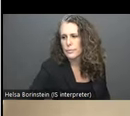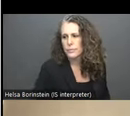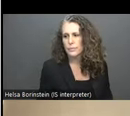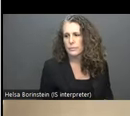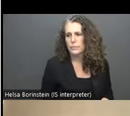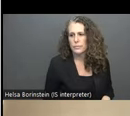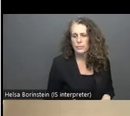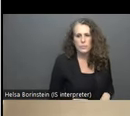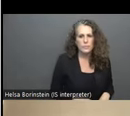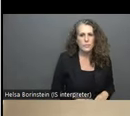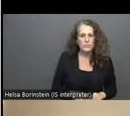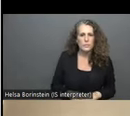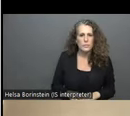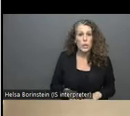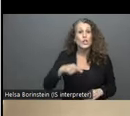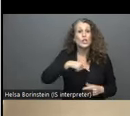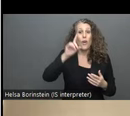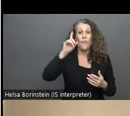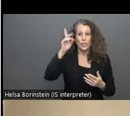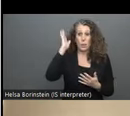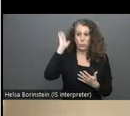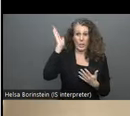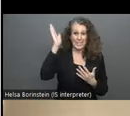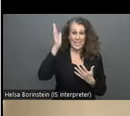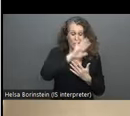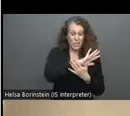14:46:41 but the keys to really push your Zoom Room